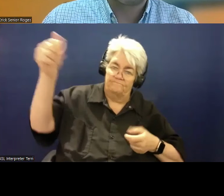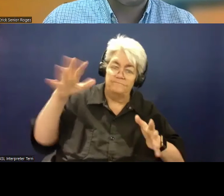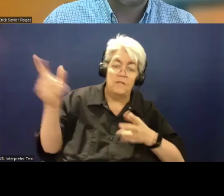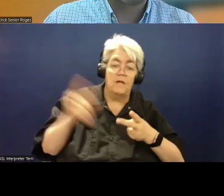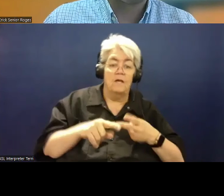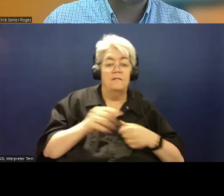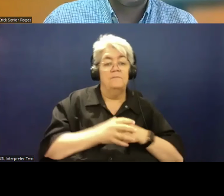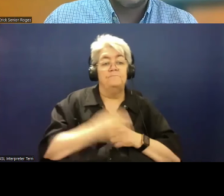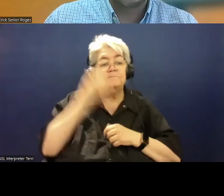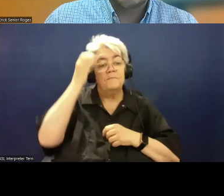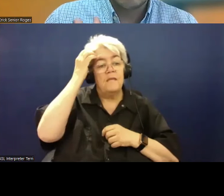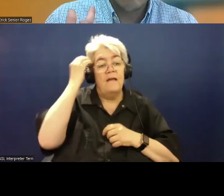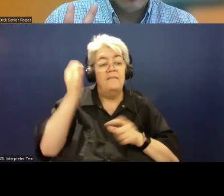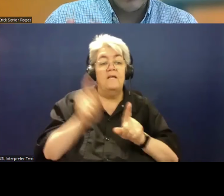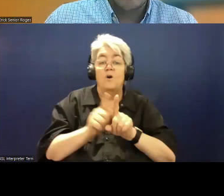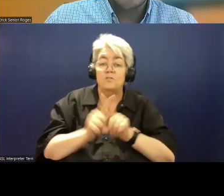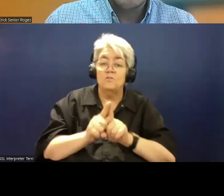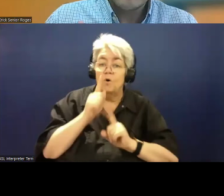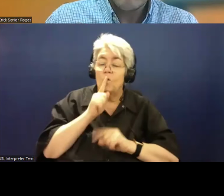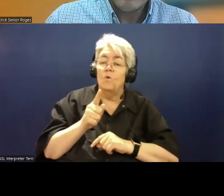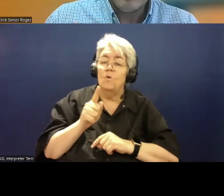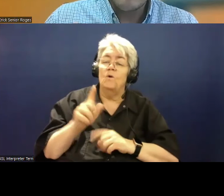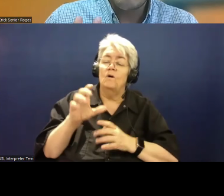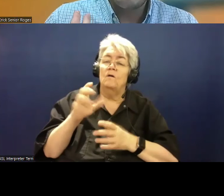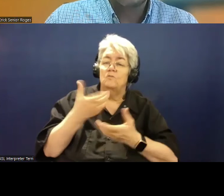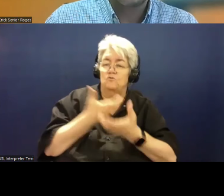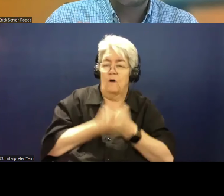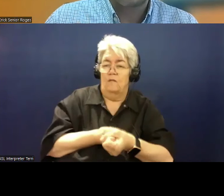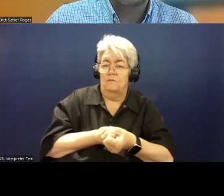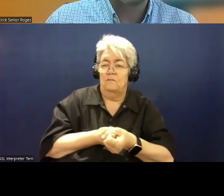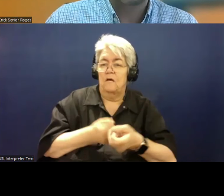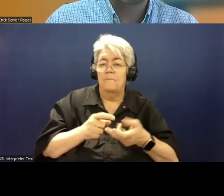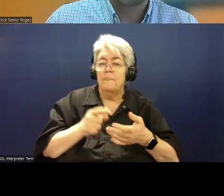IS ALSO A CULTURAL VALUE THAT IS IMPORTANT IN